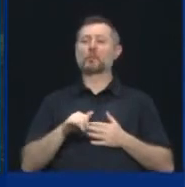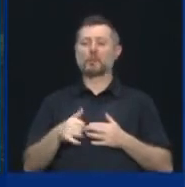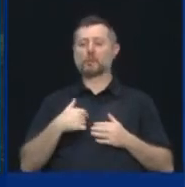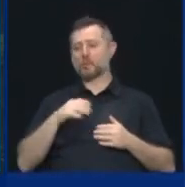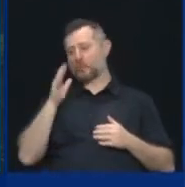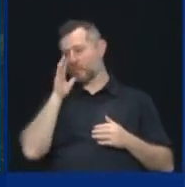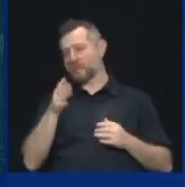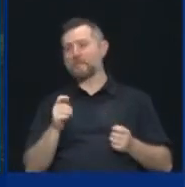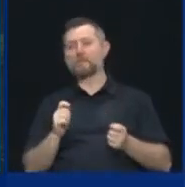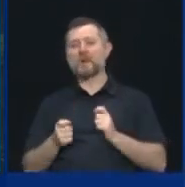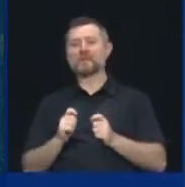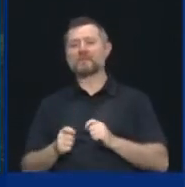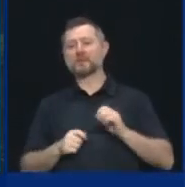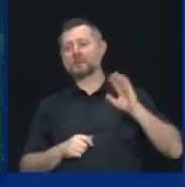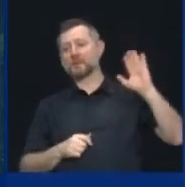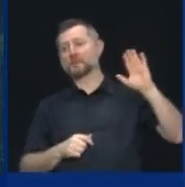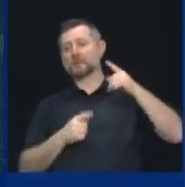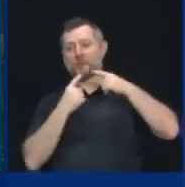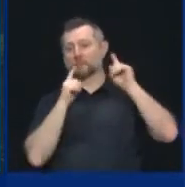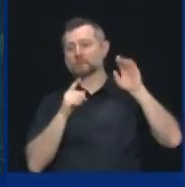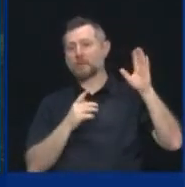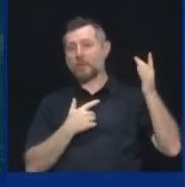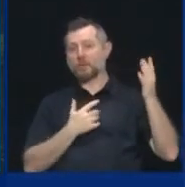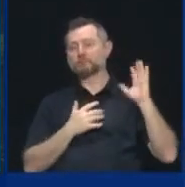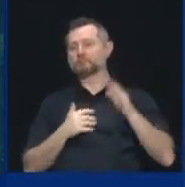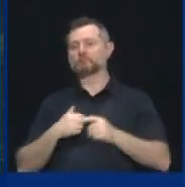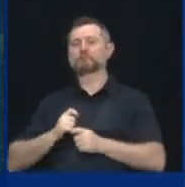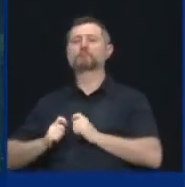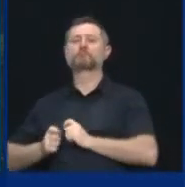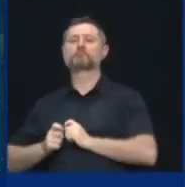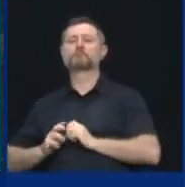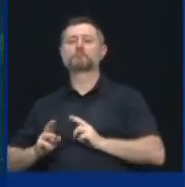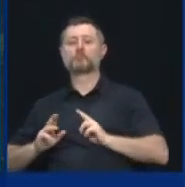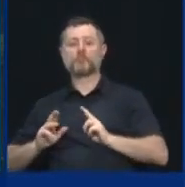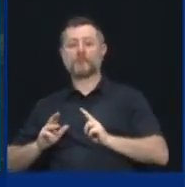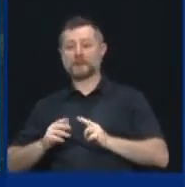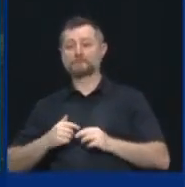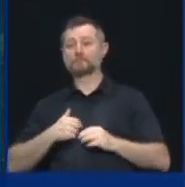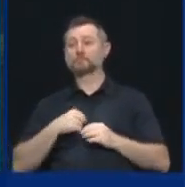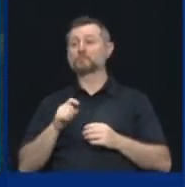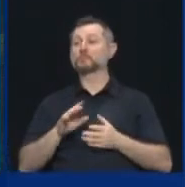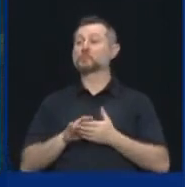CHANGED THEIR GUIDANCE FOR SEVERAL WEEKS -- CHANGE THEIR